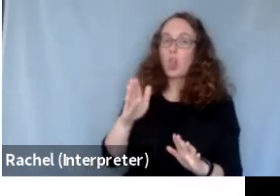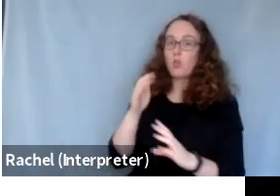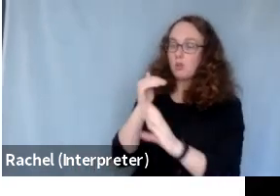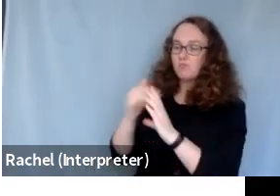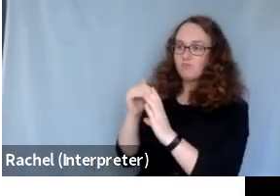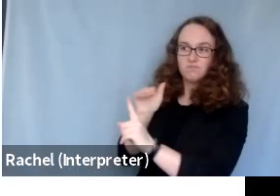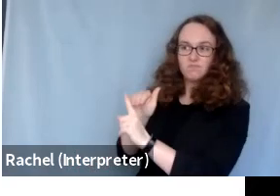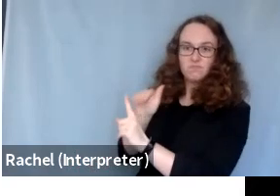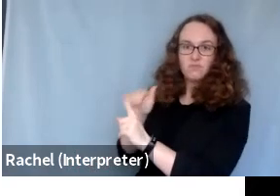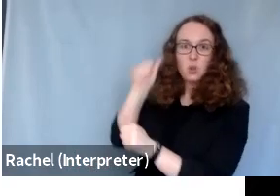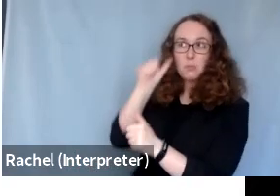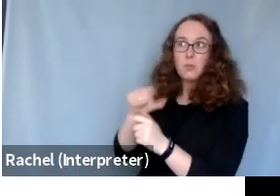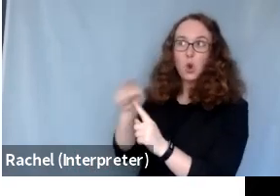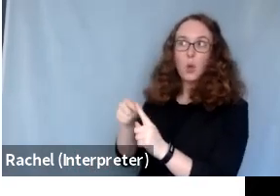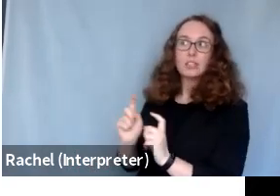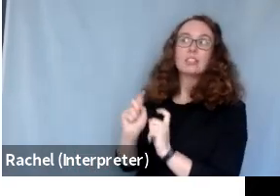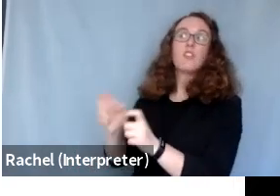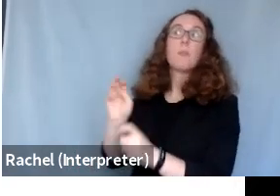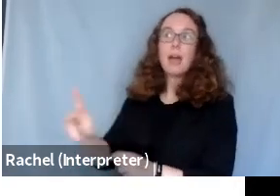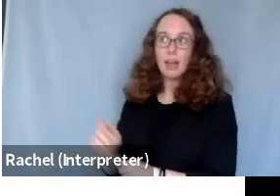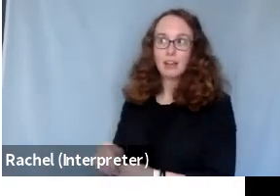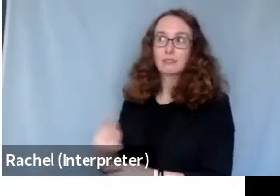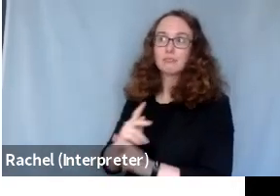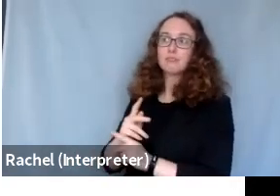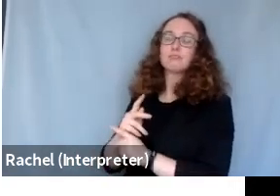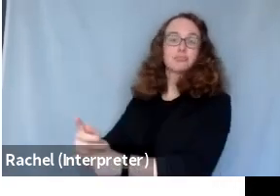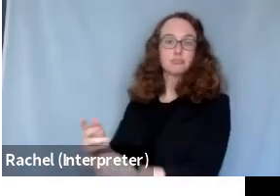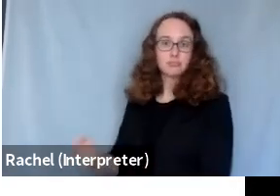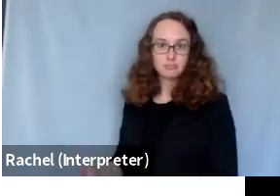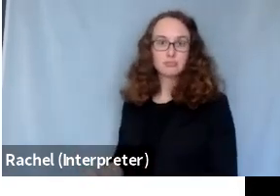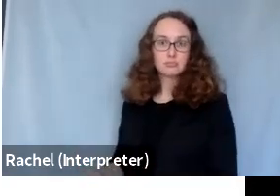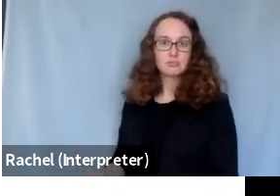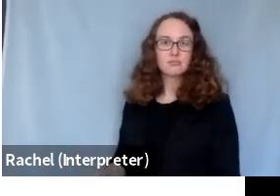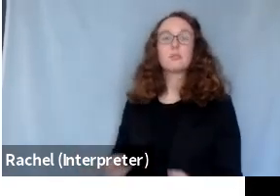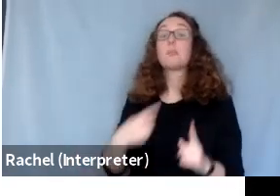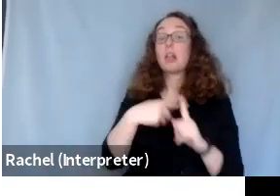and we just need to form a collateral to create a rental account for you,